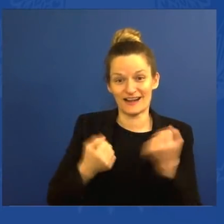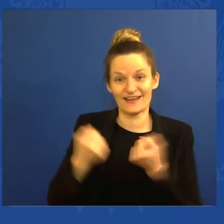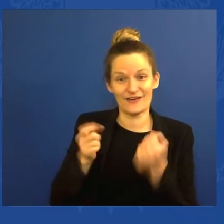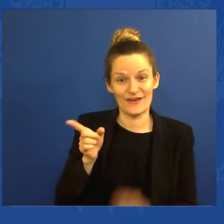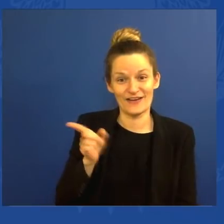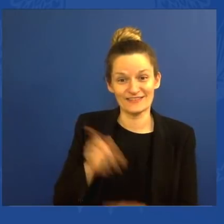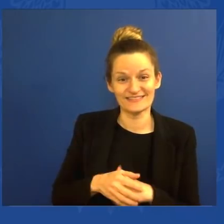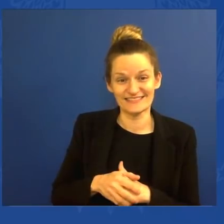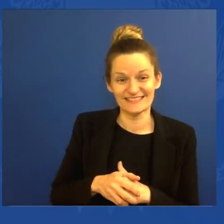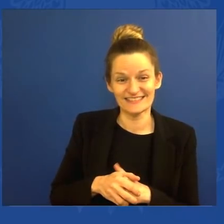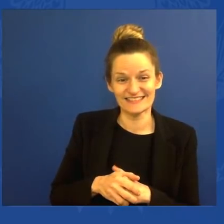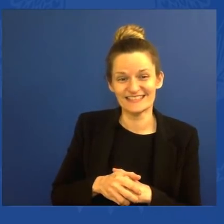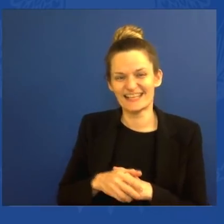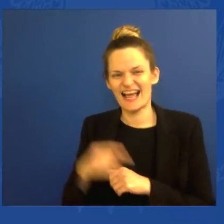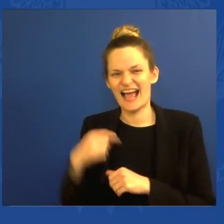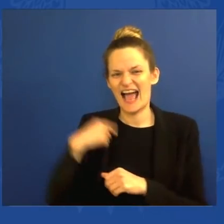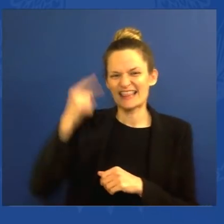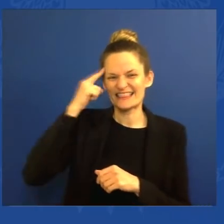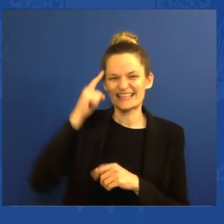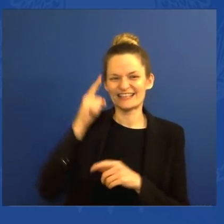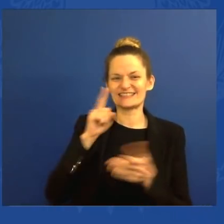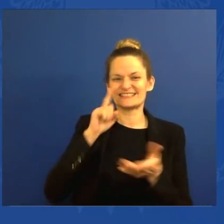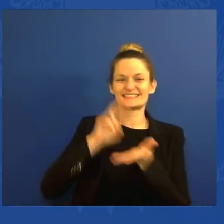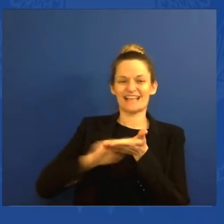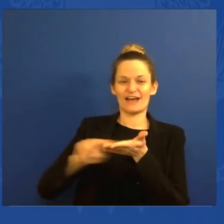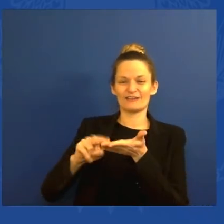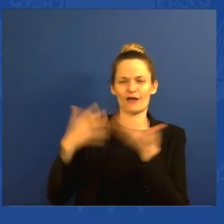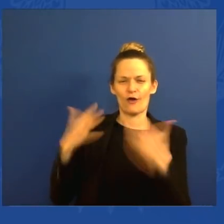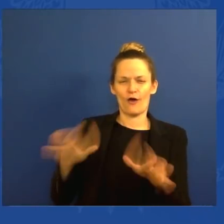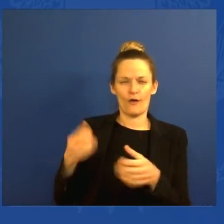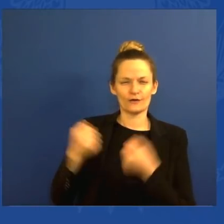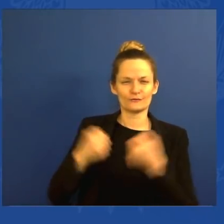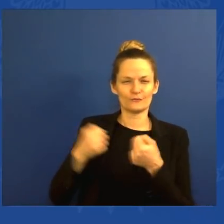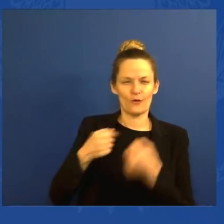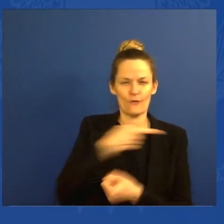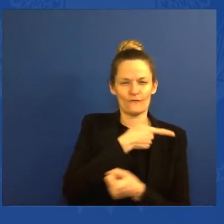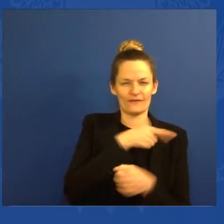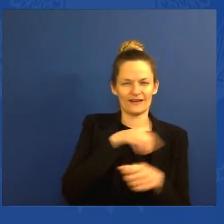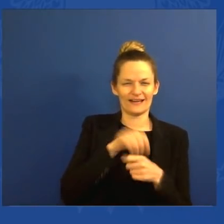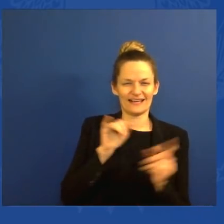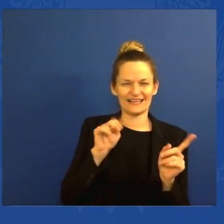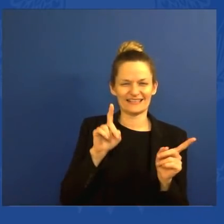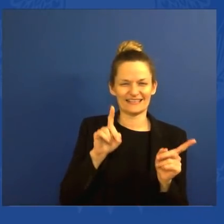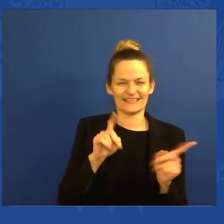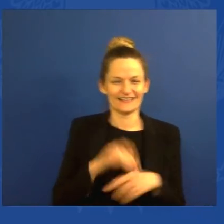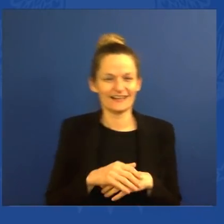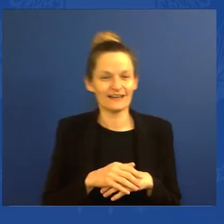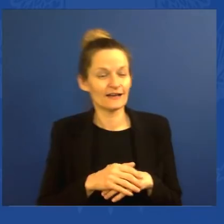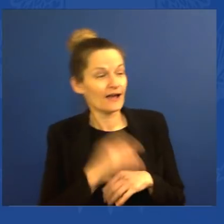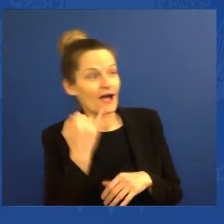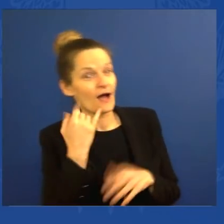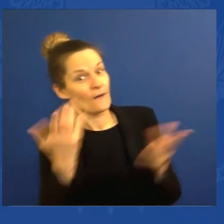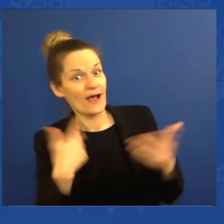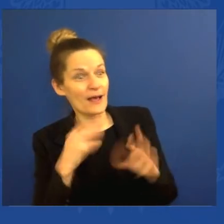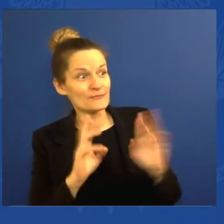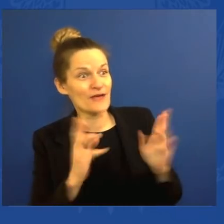The President: Yeah, I know. I -- I don't know, man. I'm ready. Anyway. Gov. Governor Whitmer: Yeah, well I'm --